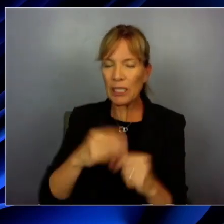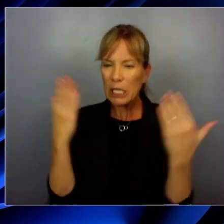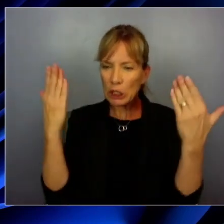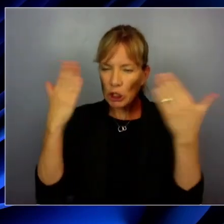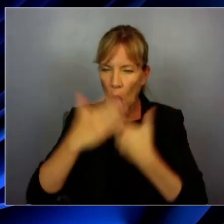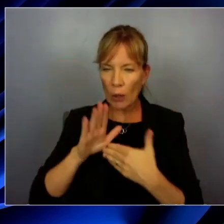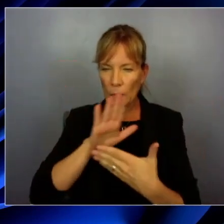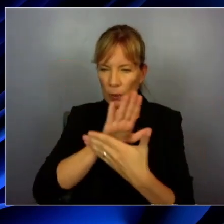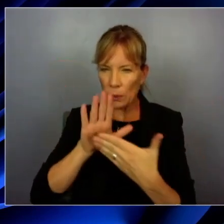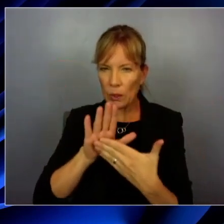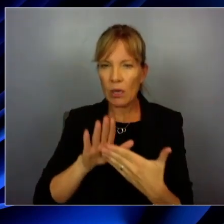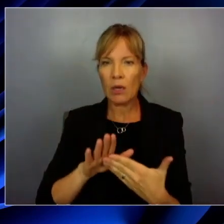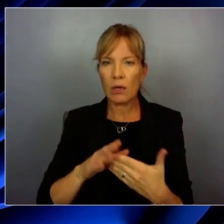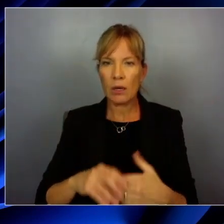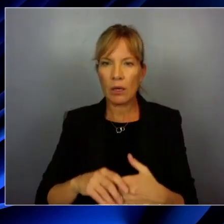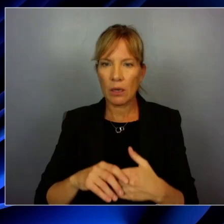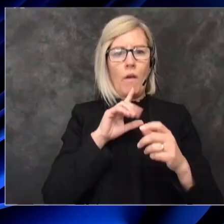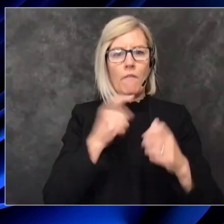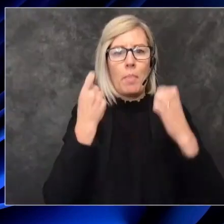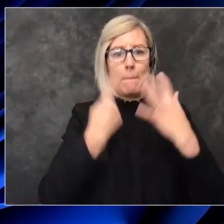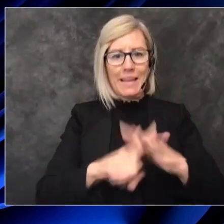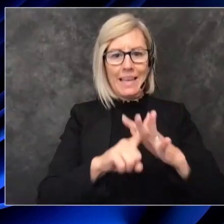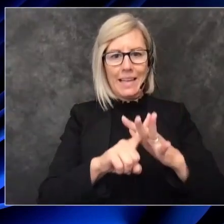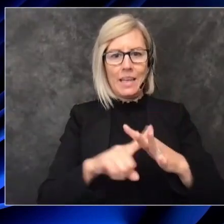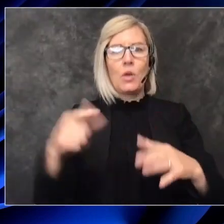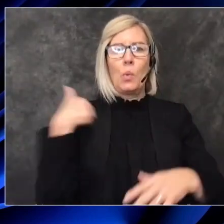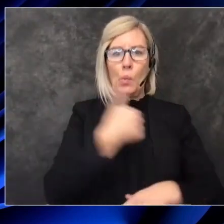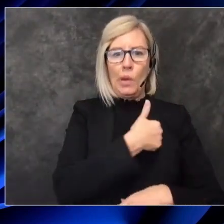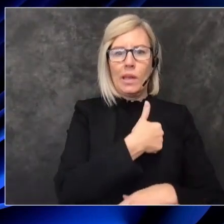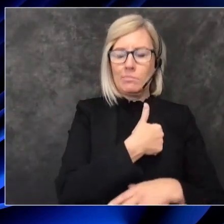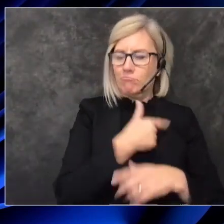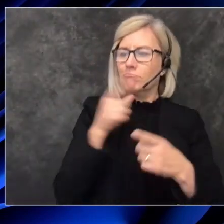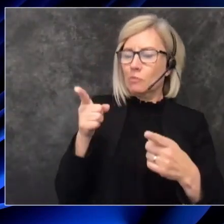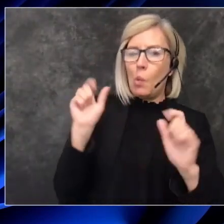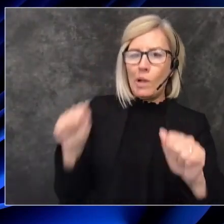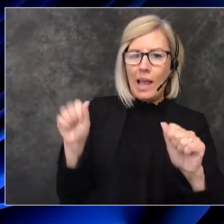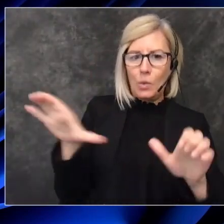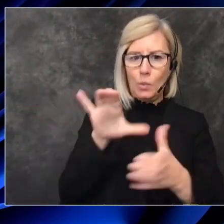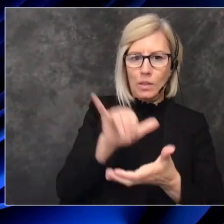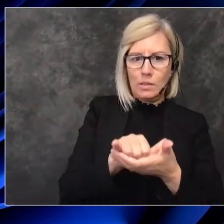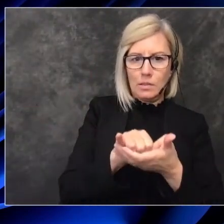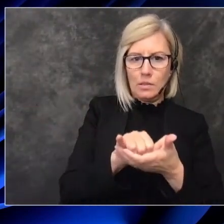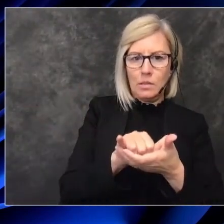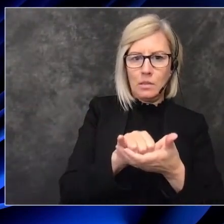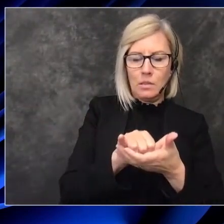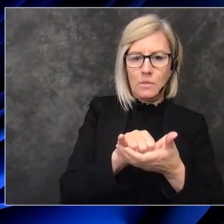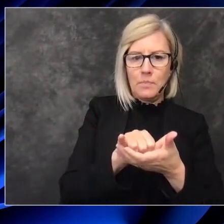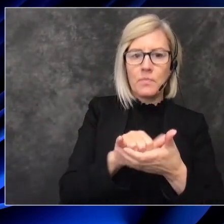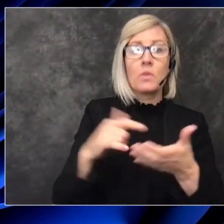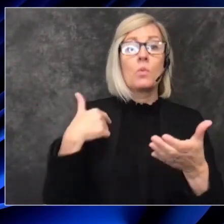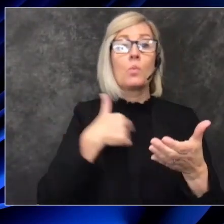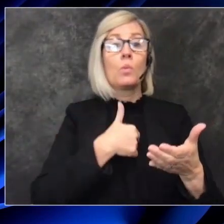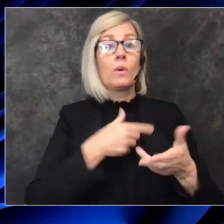get go right from the get go. You can do this and I had the honor of being able to work with